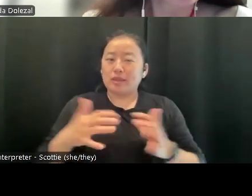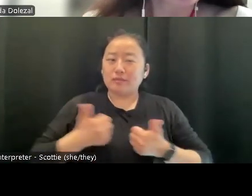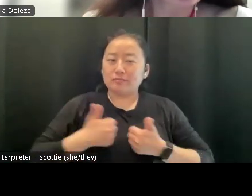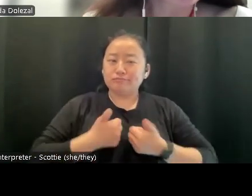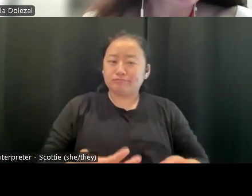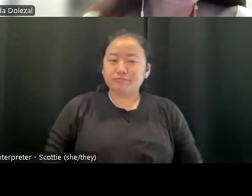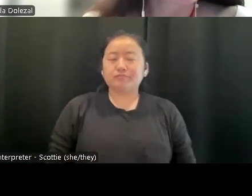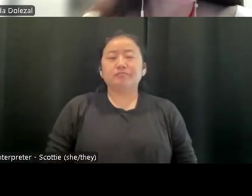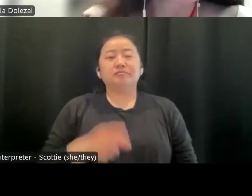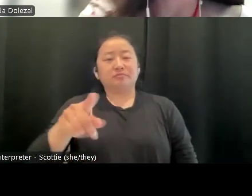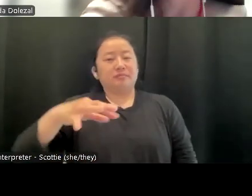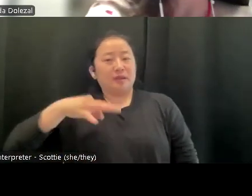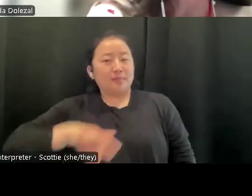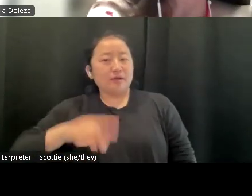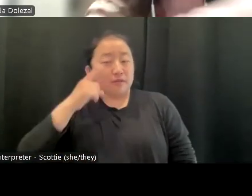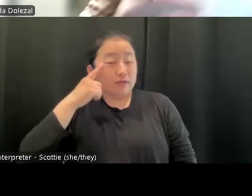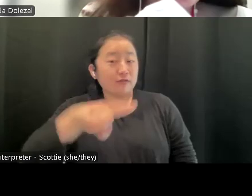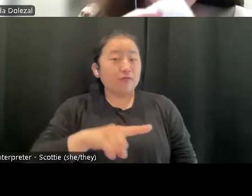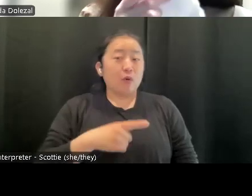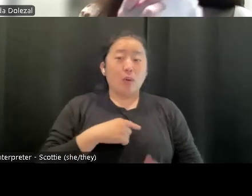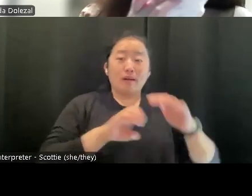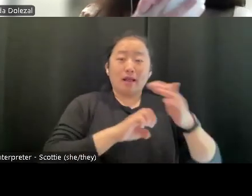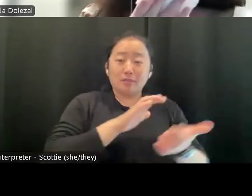One school district is seeking to use frame runners in their adap TV PE class